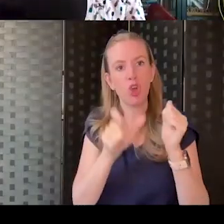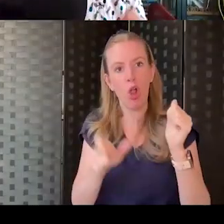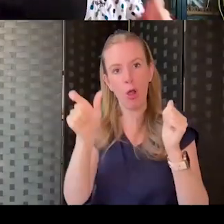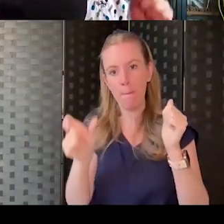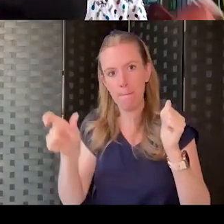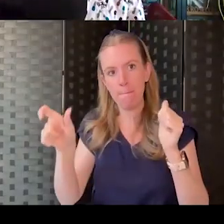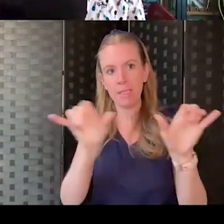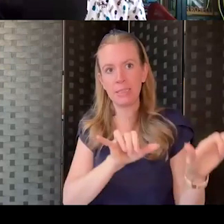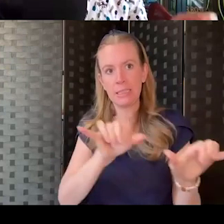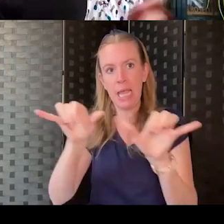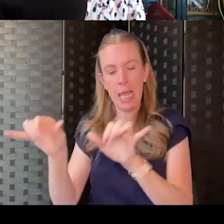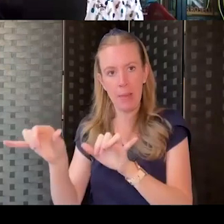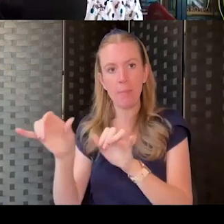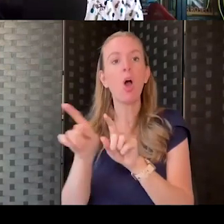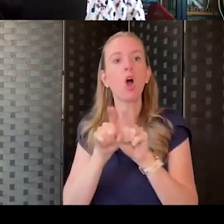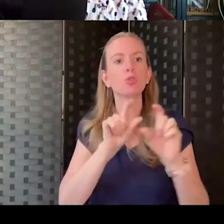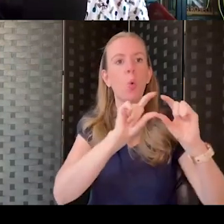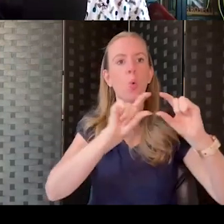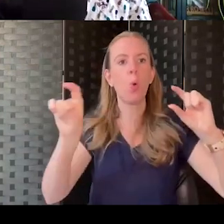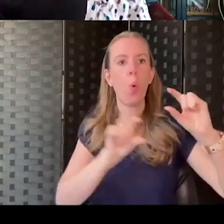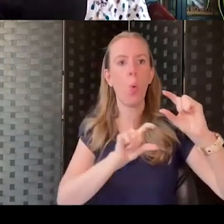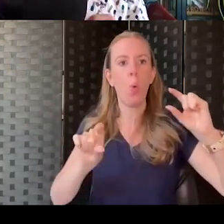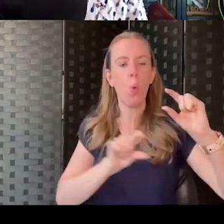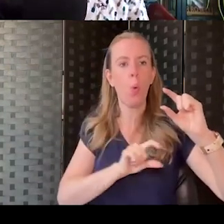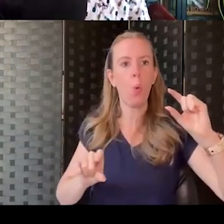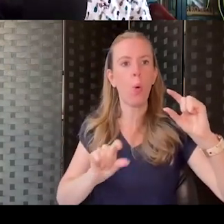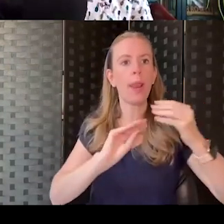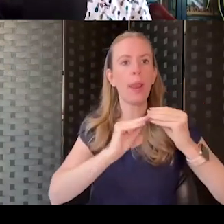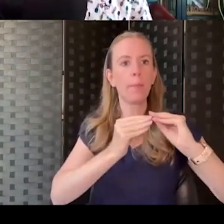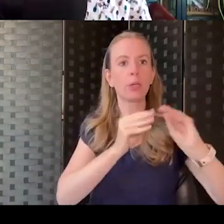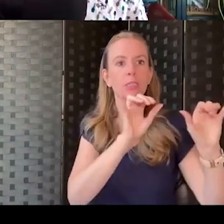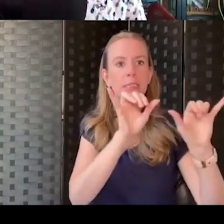number of cells per row is the same amongst every row. The span count of standing cells